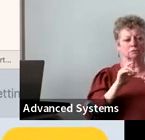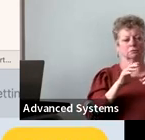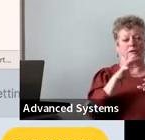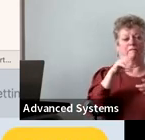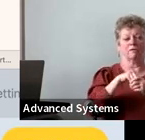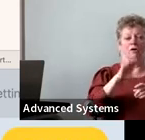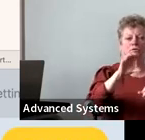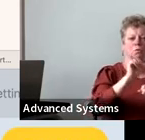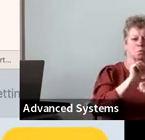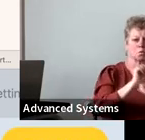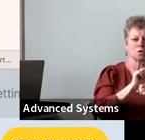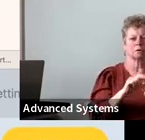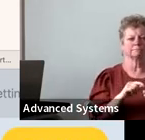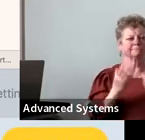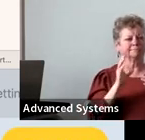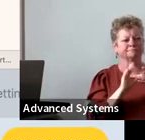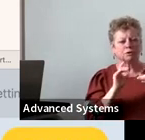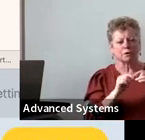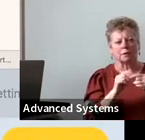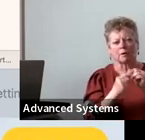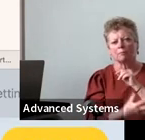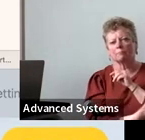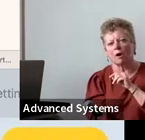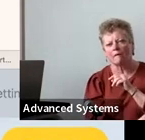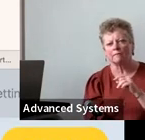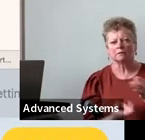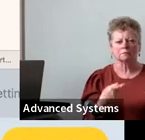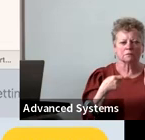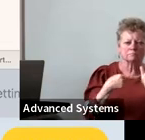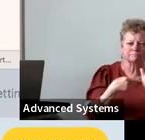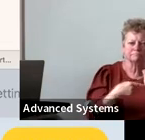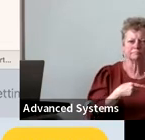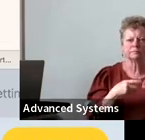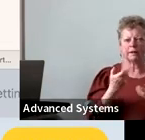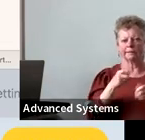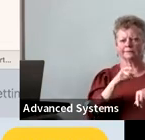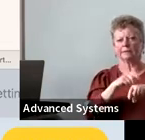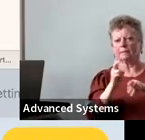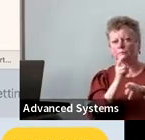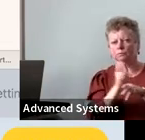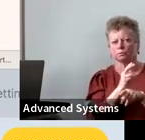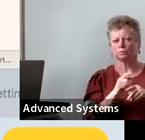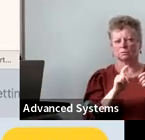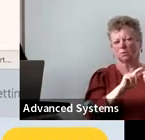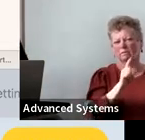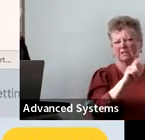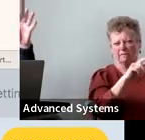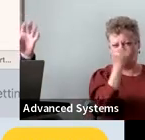and stories of poverty and affordability, And then time use for people. That's the first thing for you to look at.